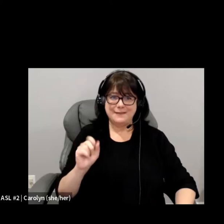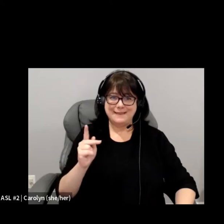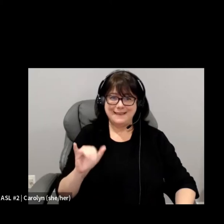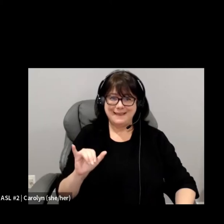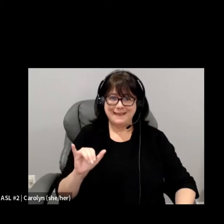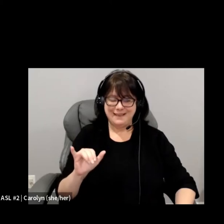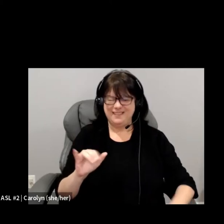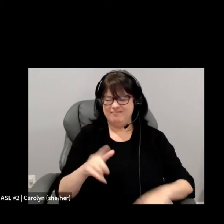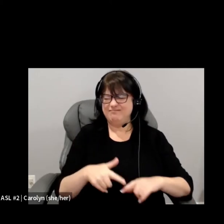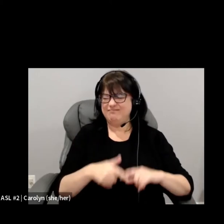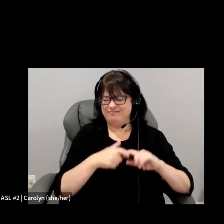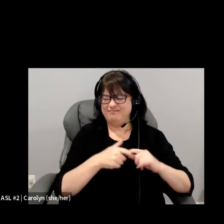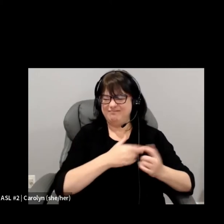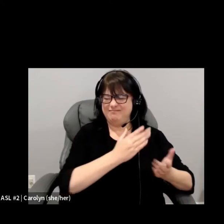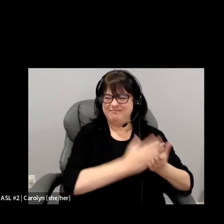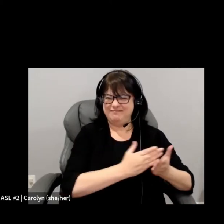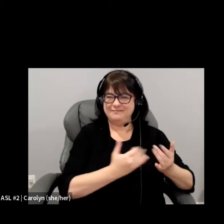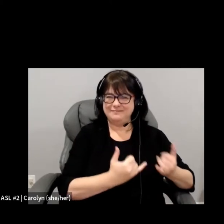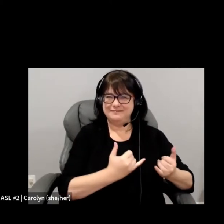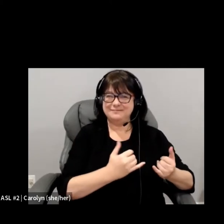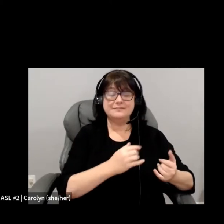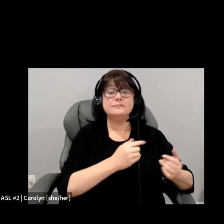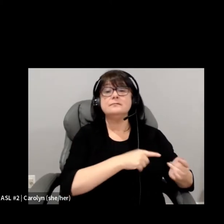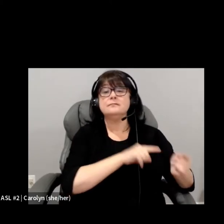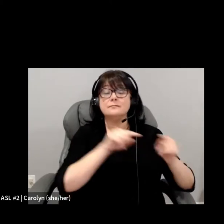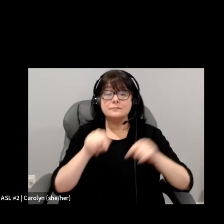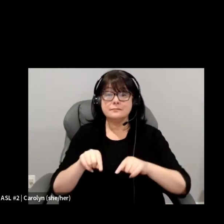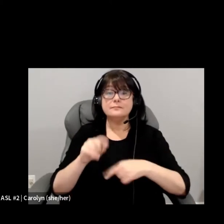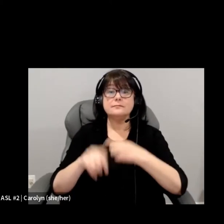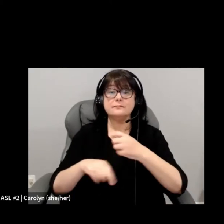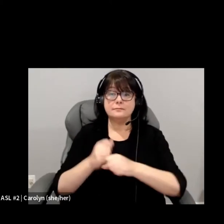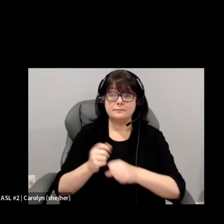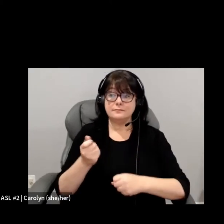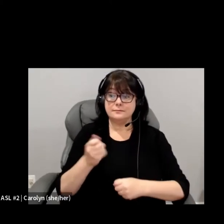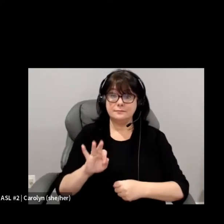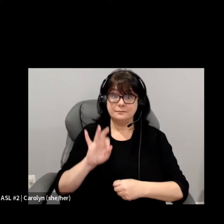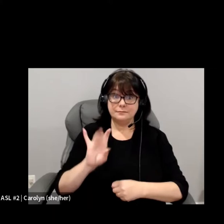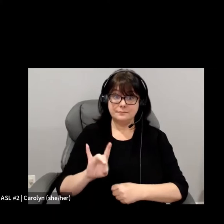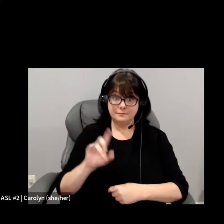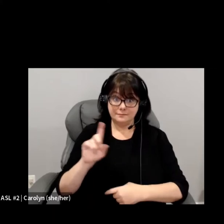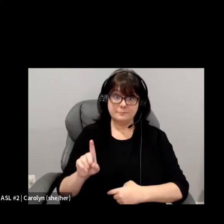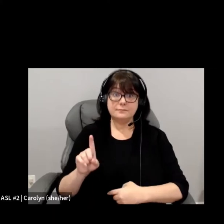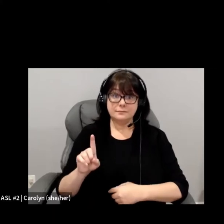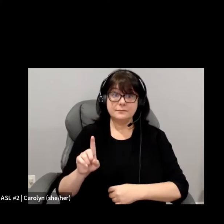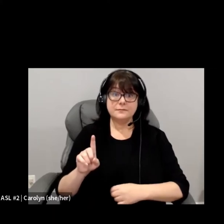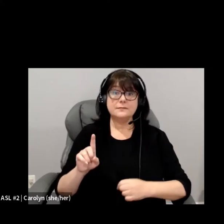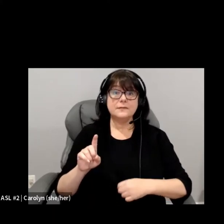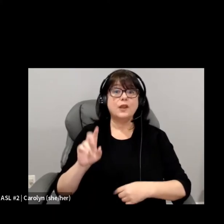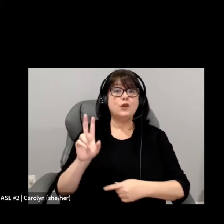1981 MARKED THE UNITED NATIONS INTERNATIONAL YEAR FOR DISABLED PERSONS.